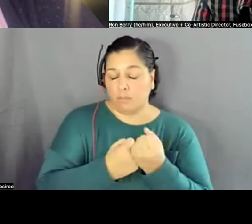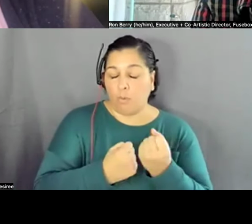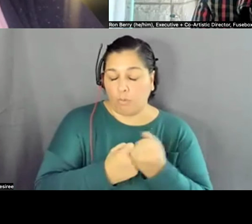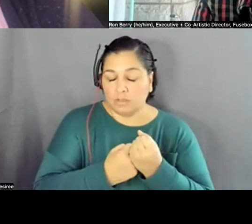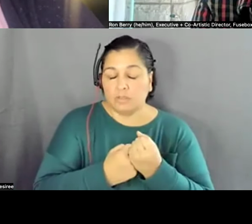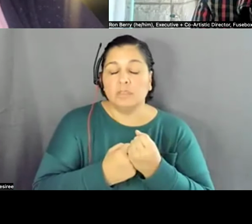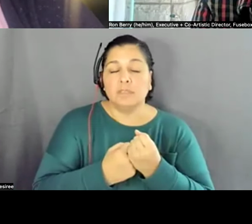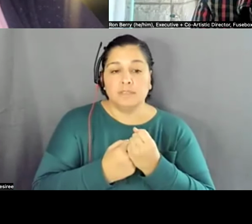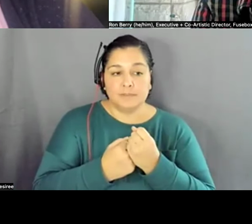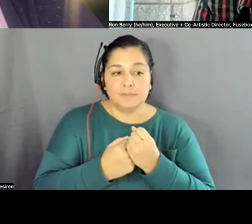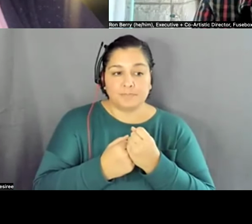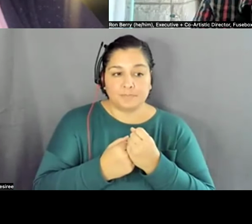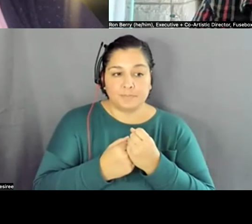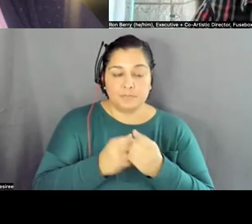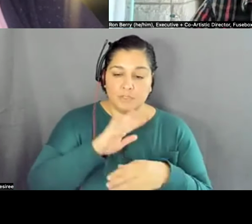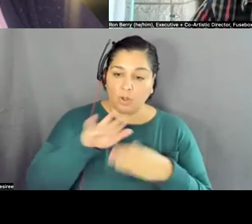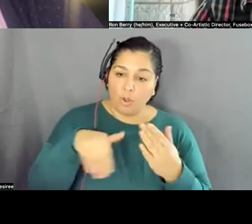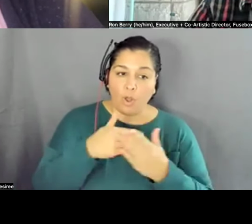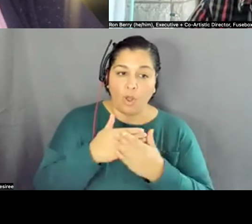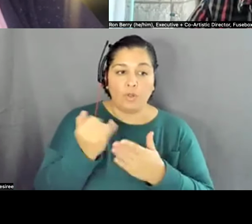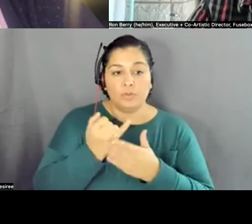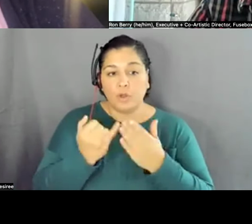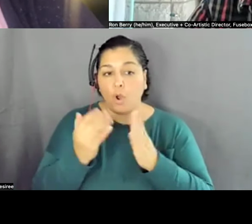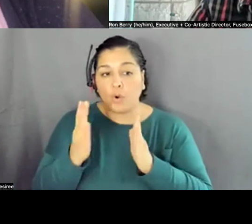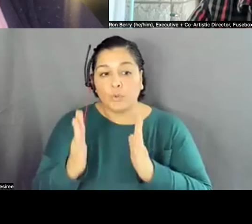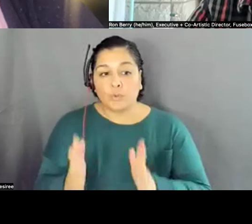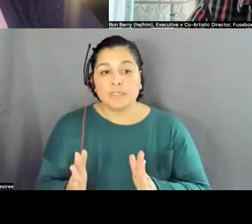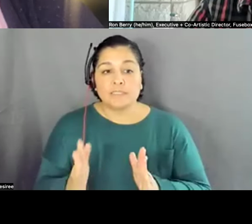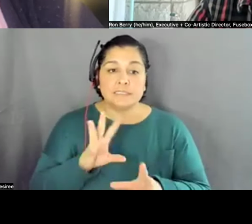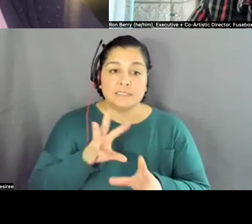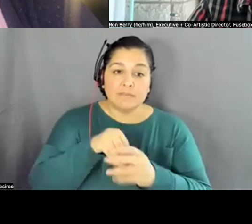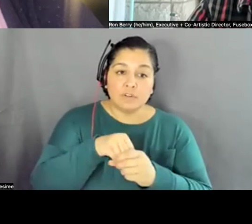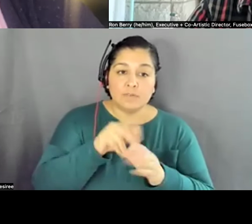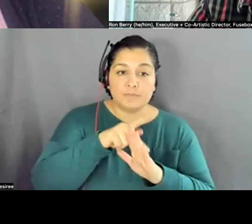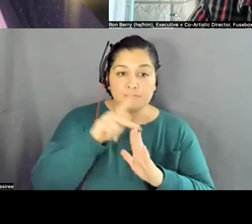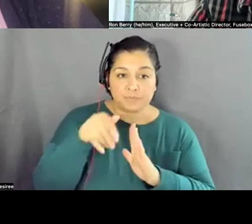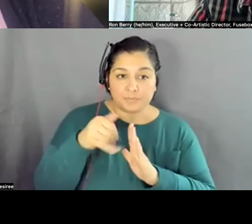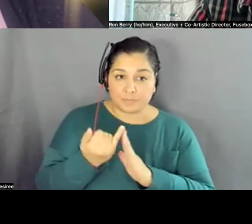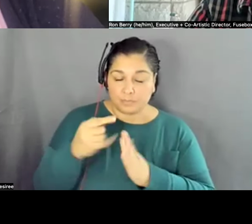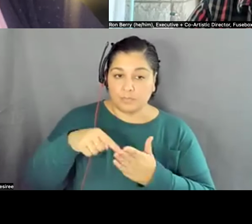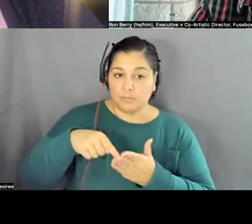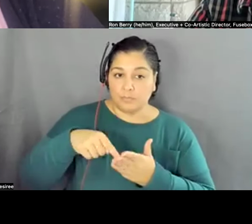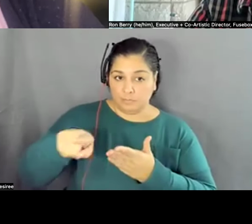The all the artists that are involved in the project are paid and credited.